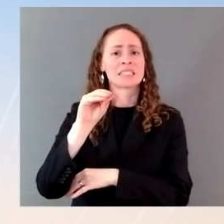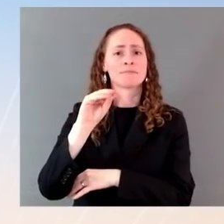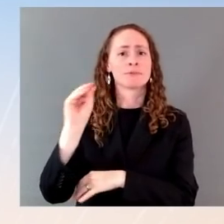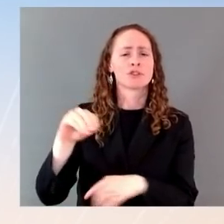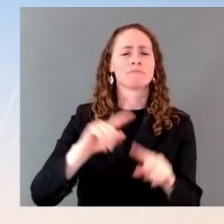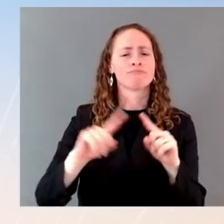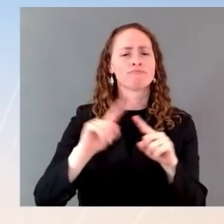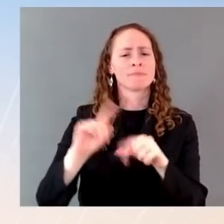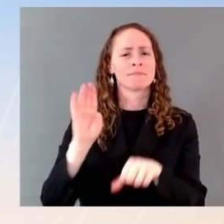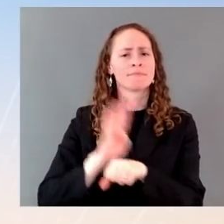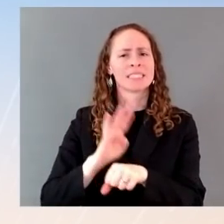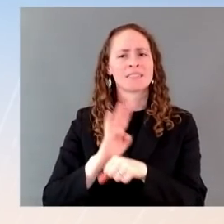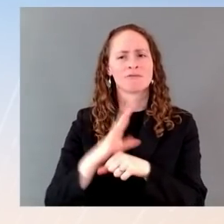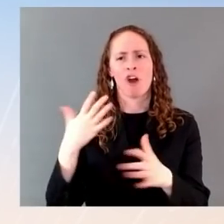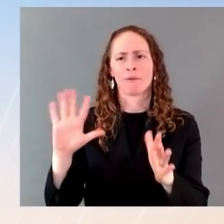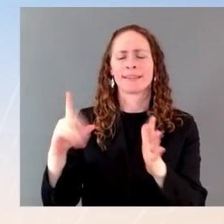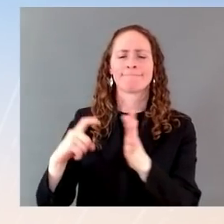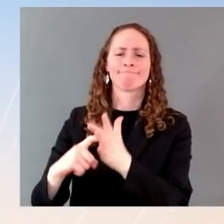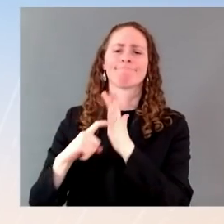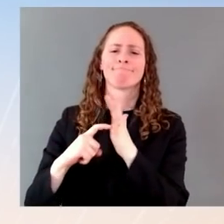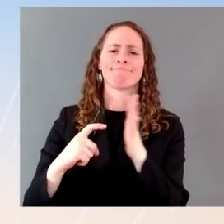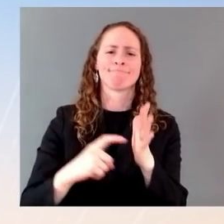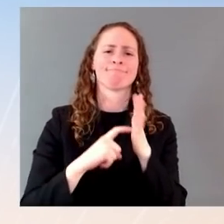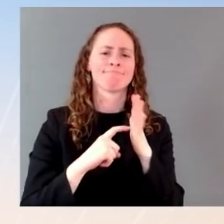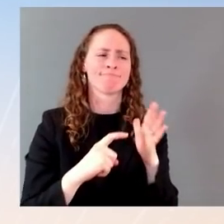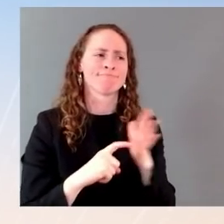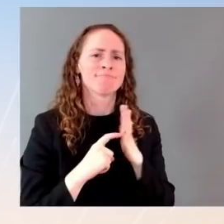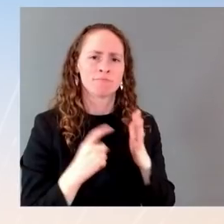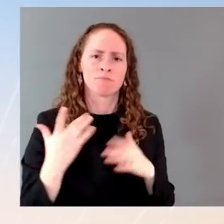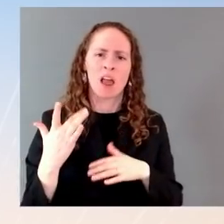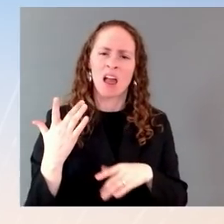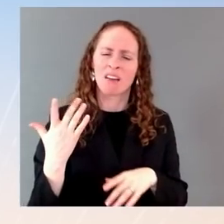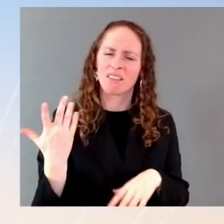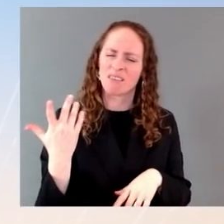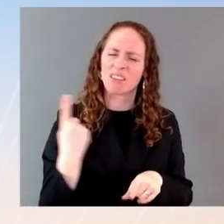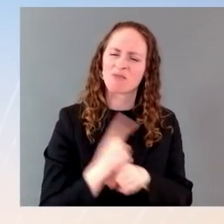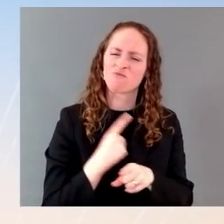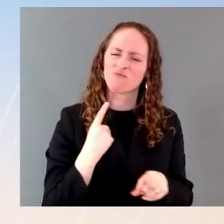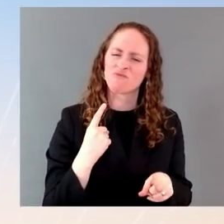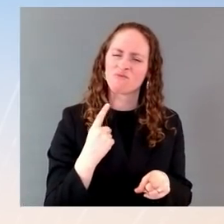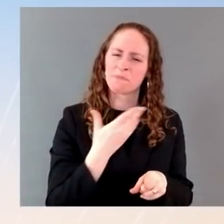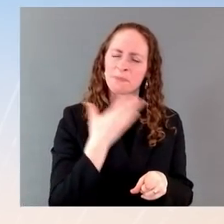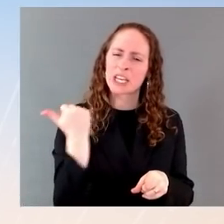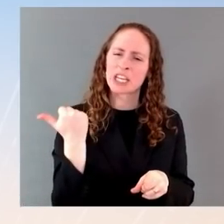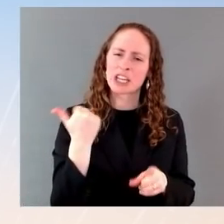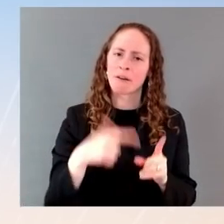confident being in their workplaces, and they know that they will provide a more stable work environment.